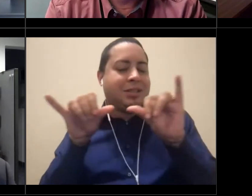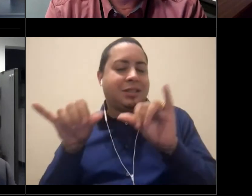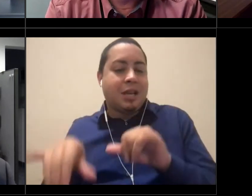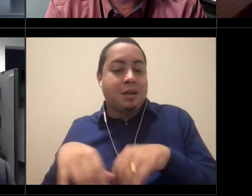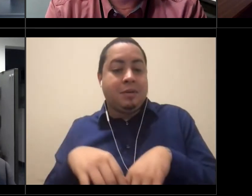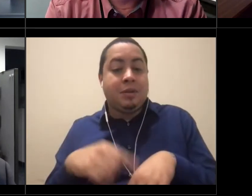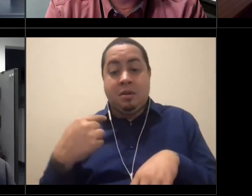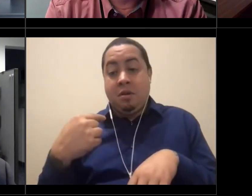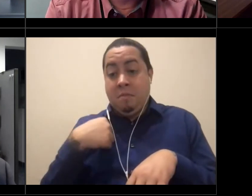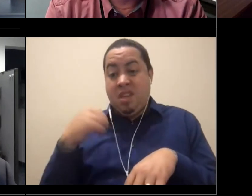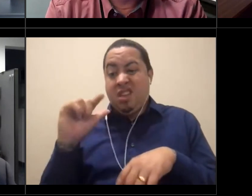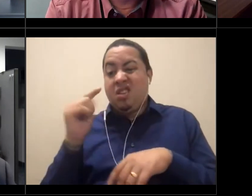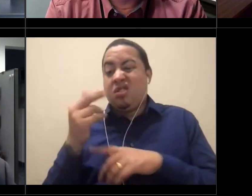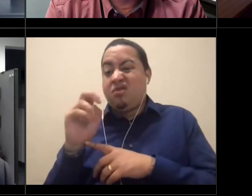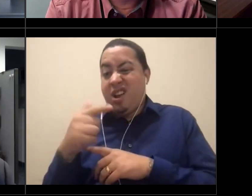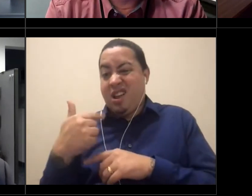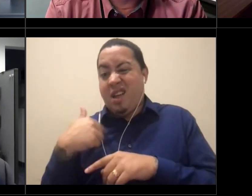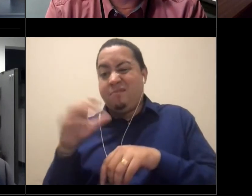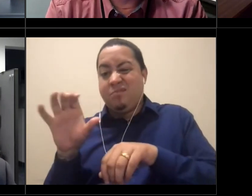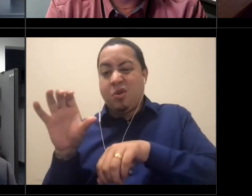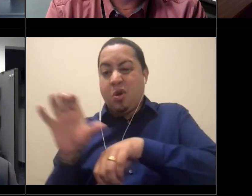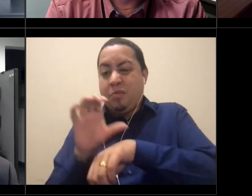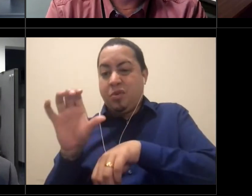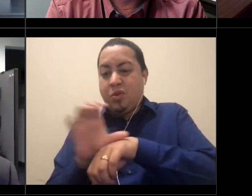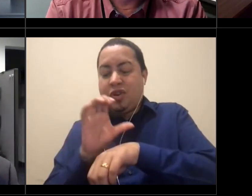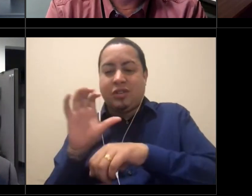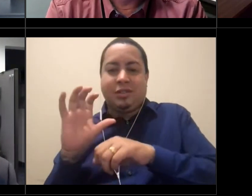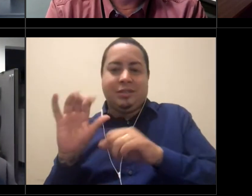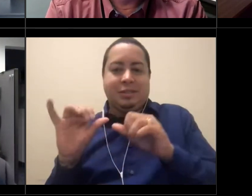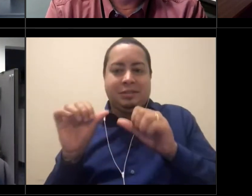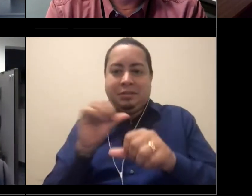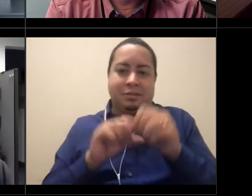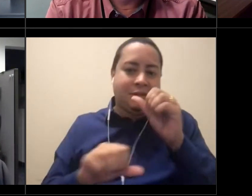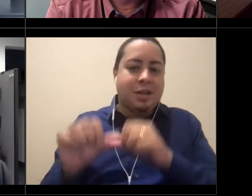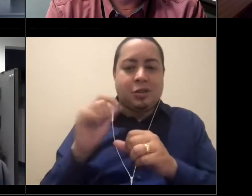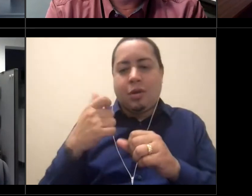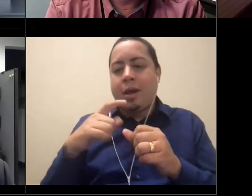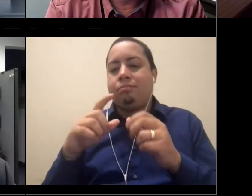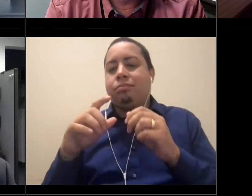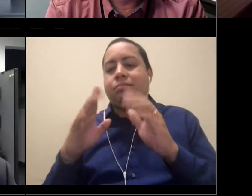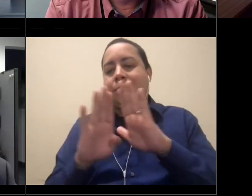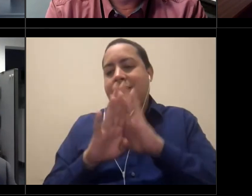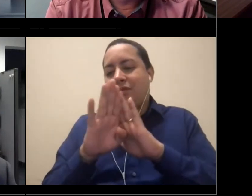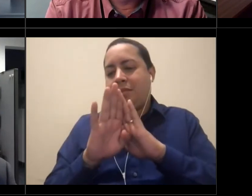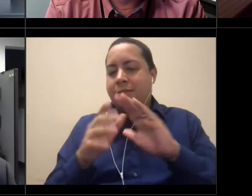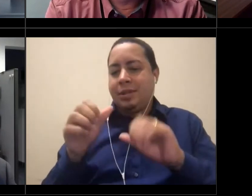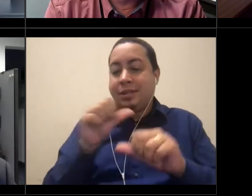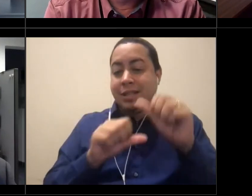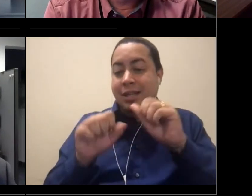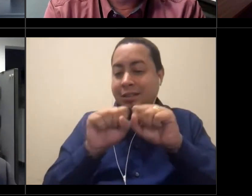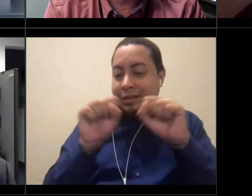I came from computer science and started out in all just building all the systems to operate the satellites, but worked with satellites all my career.